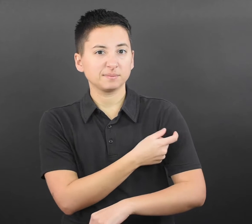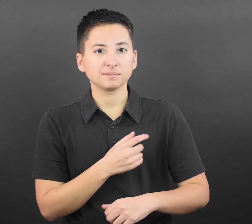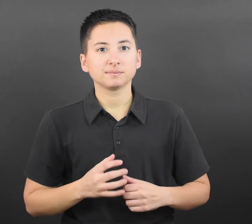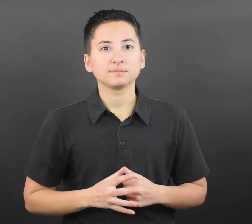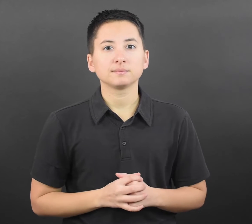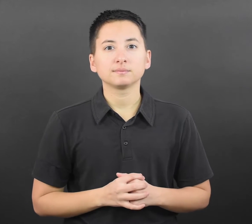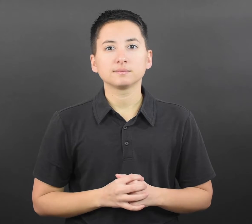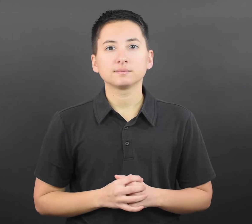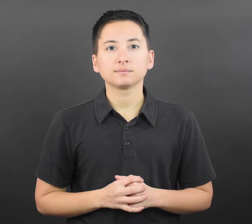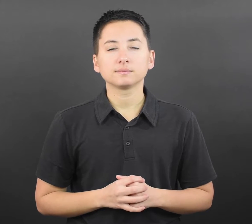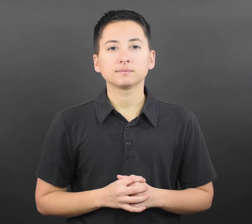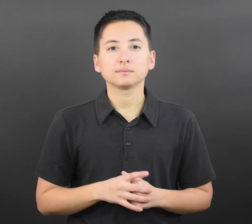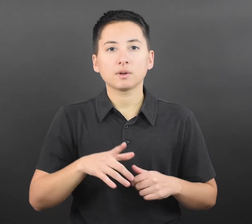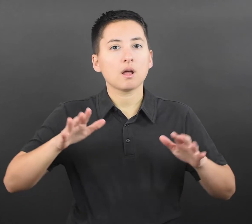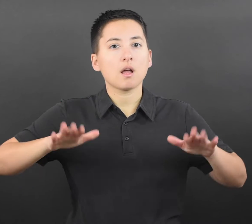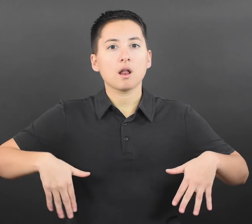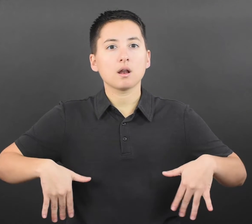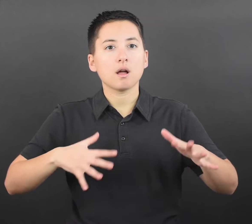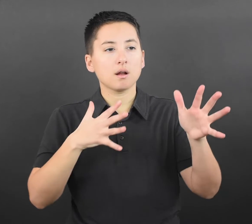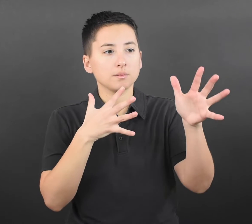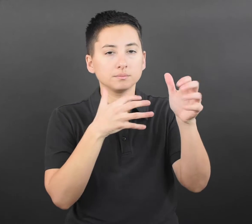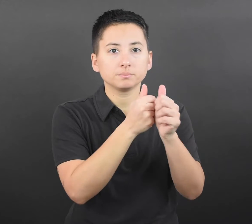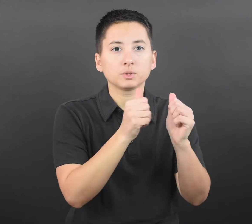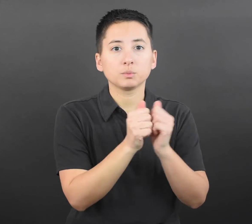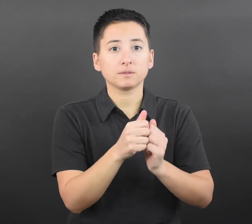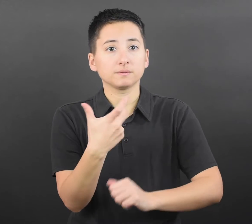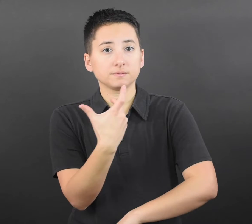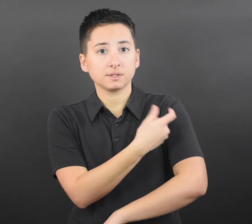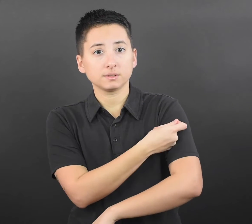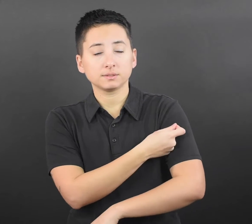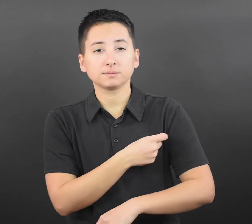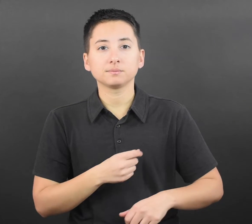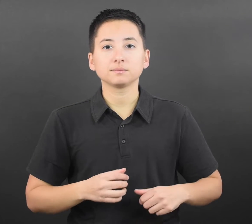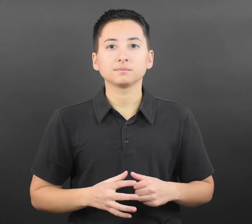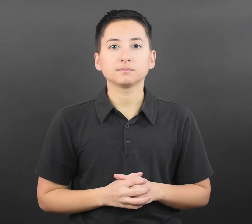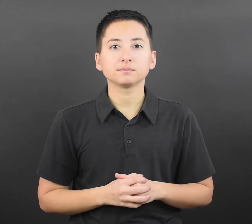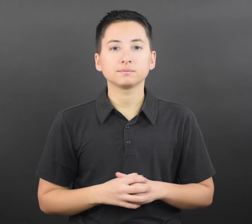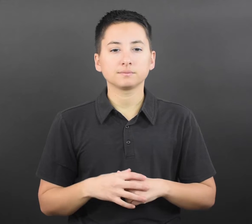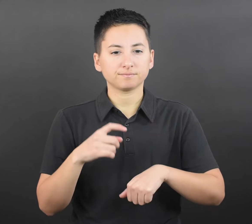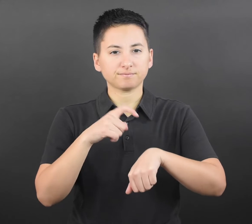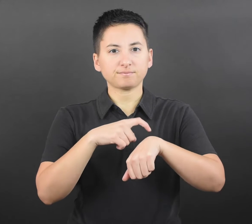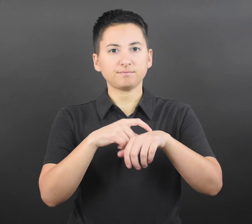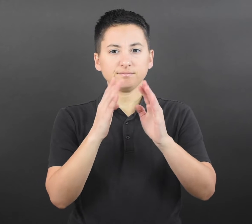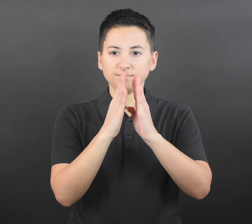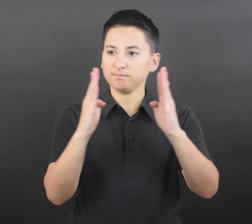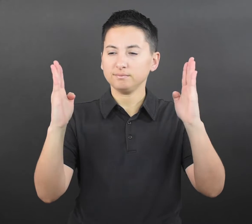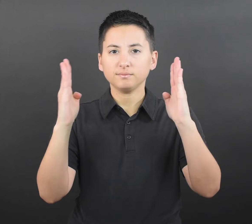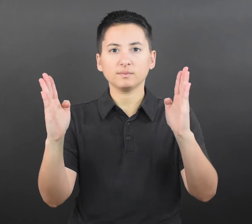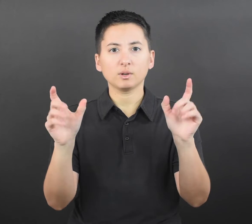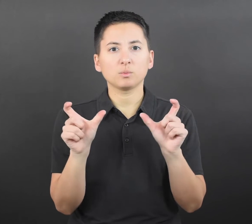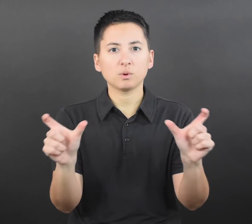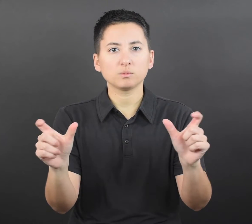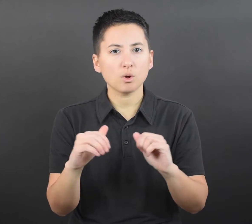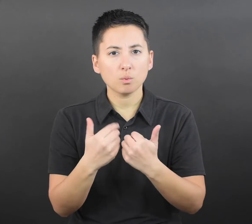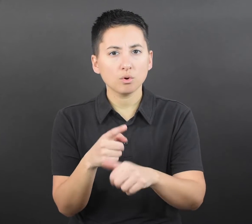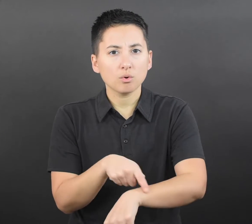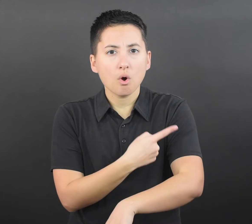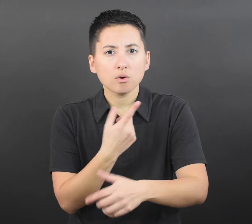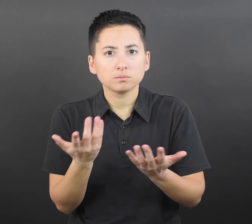• You are not up to date on COVID-19 vaccinations. Length of quarantine